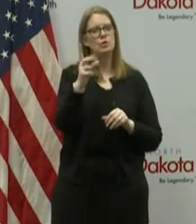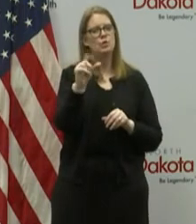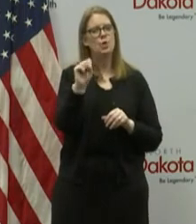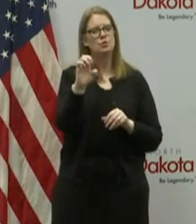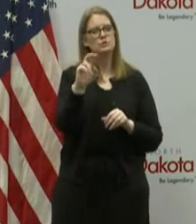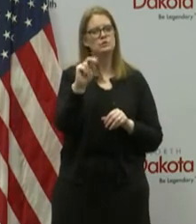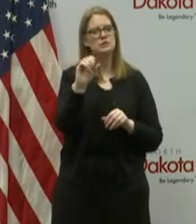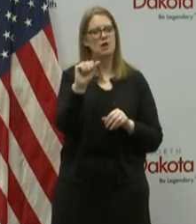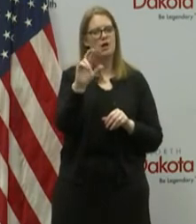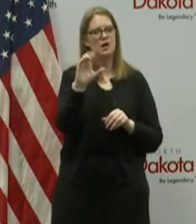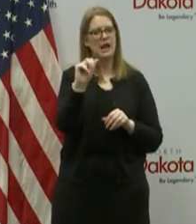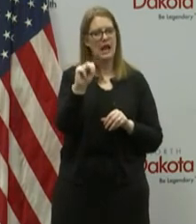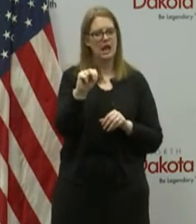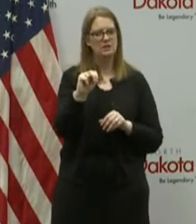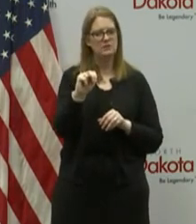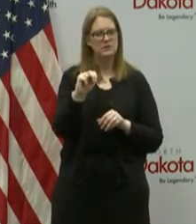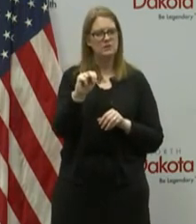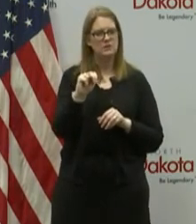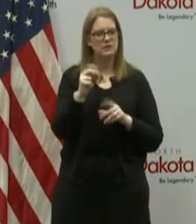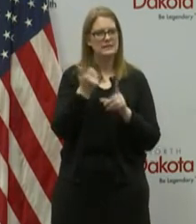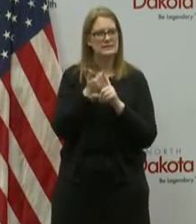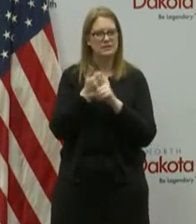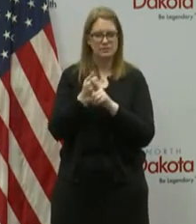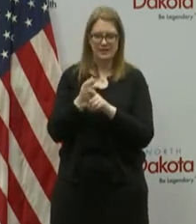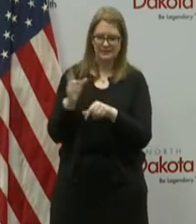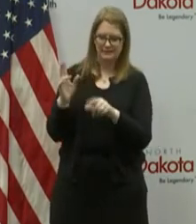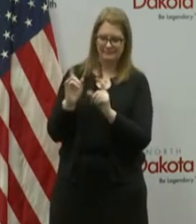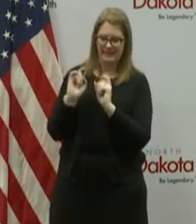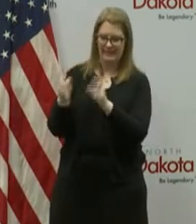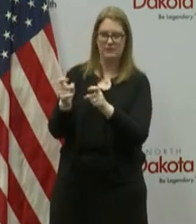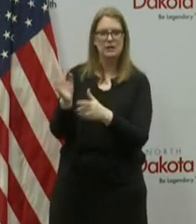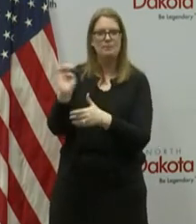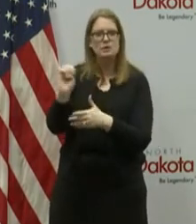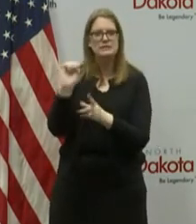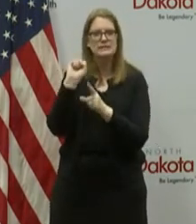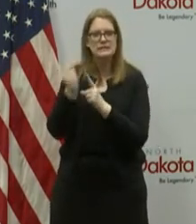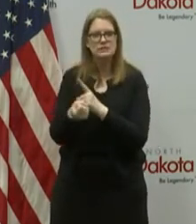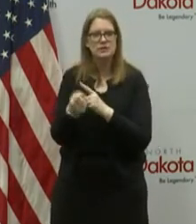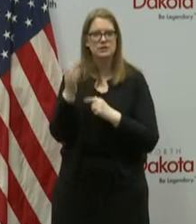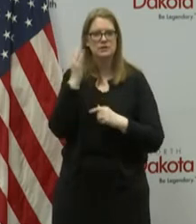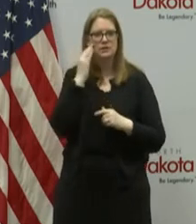HEALTH WEBSITE, YOU CAN REQUEST A FREE TWO-DOSE NARCAN KIT, WHICH CAN BE ADMINISTERED IN AN